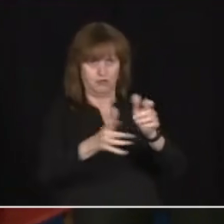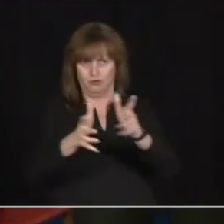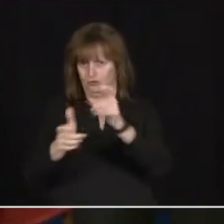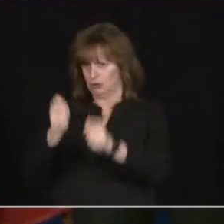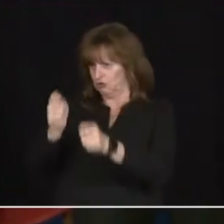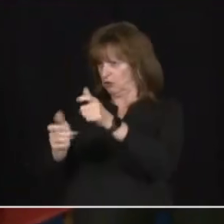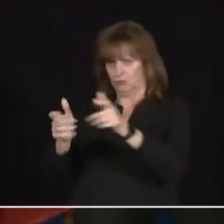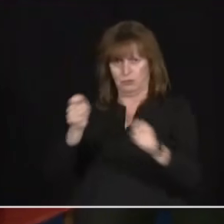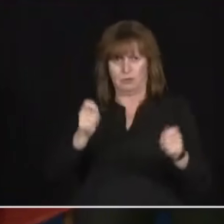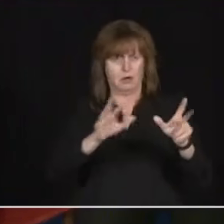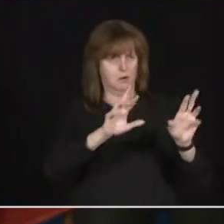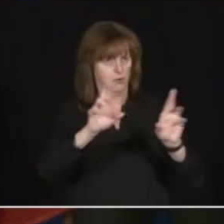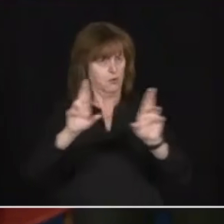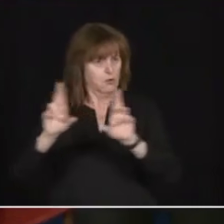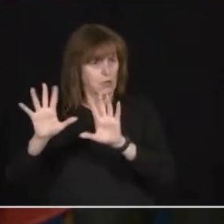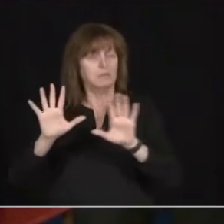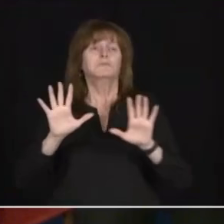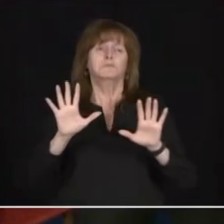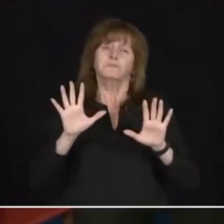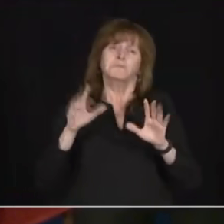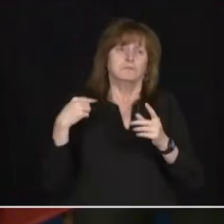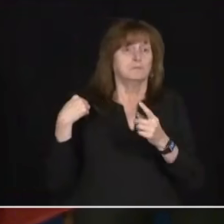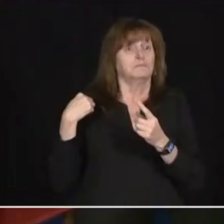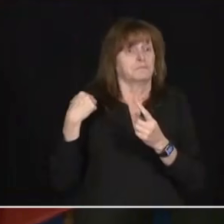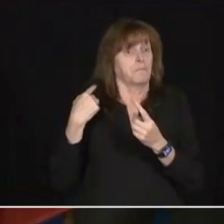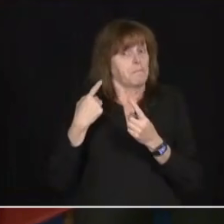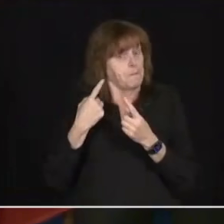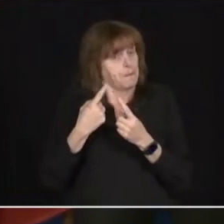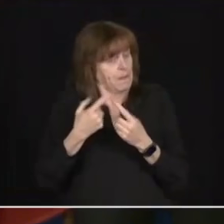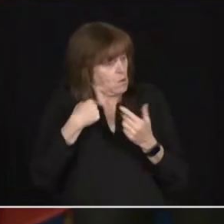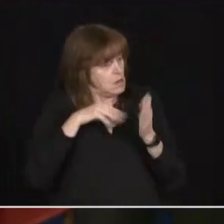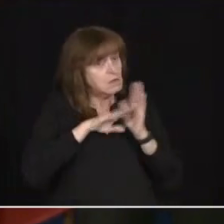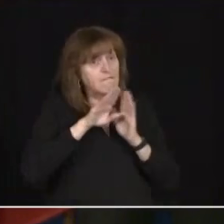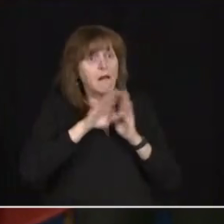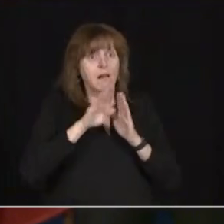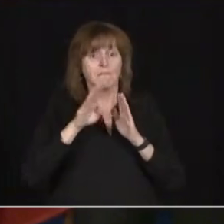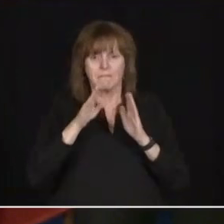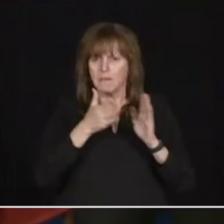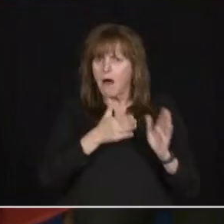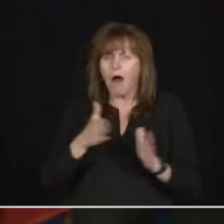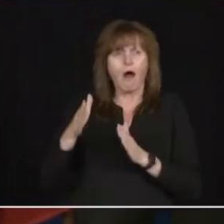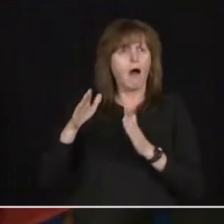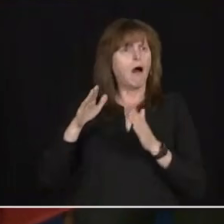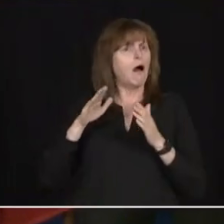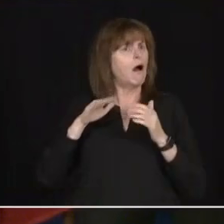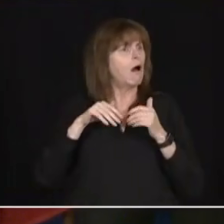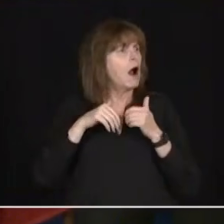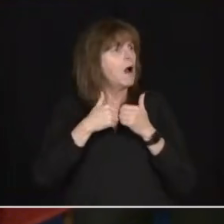we've laid the groundwork for the gradual and safe reopening. We